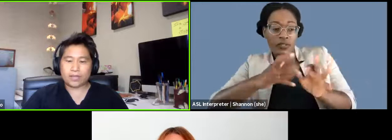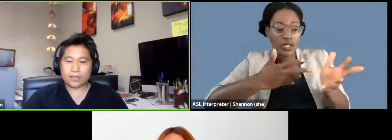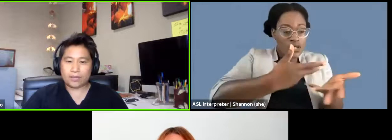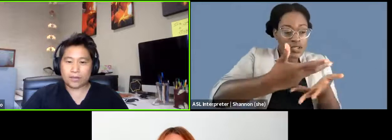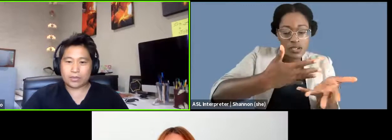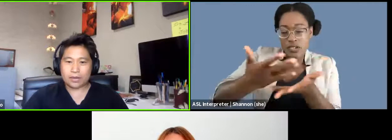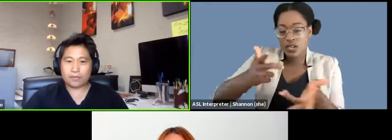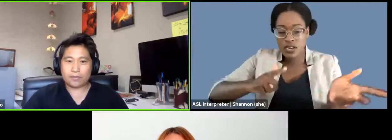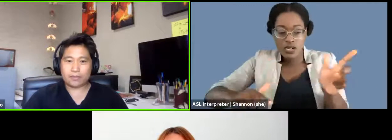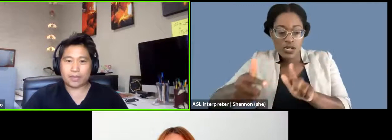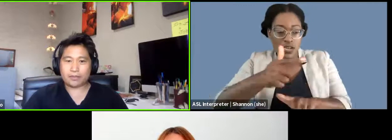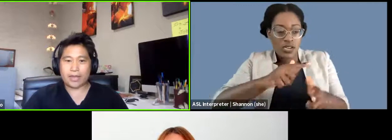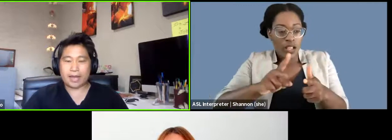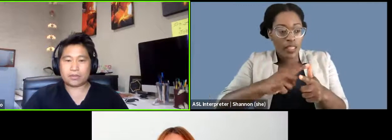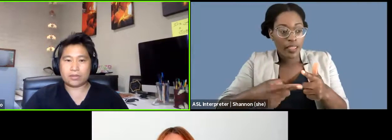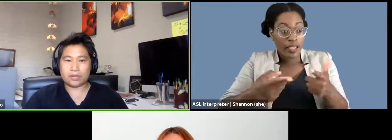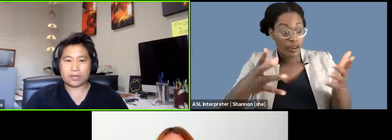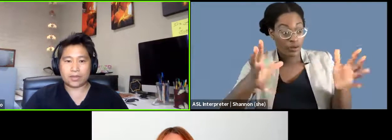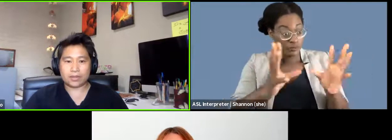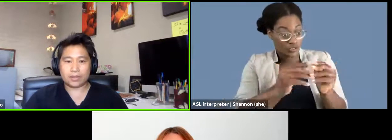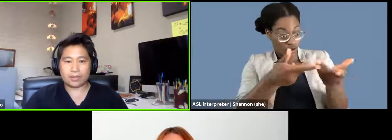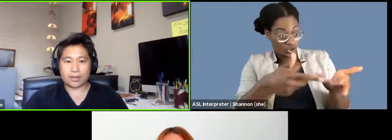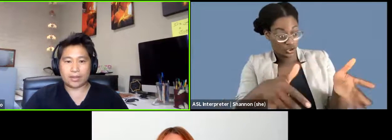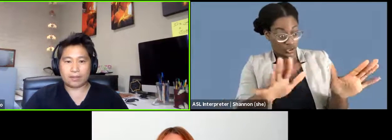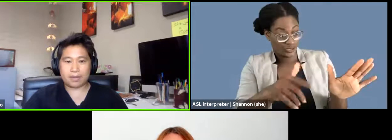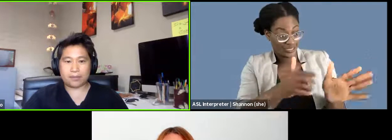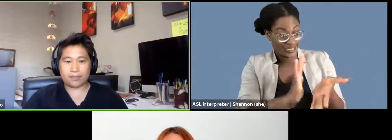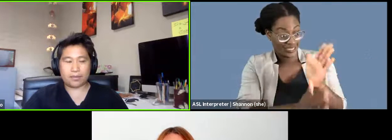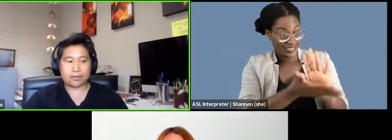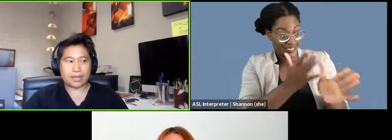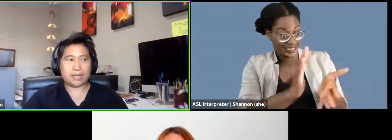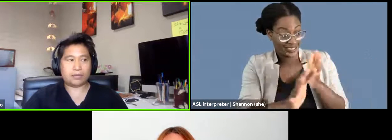Not sure if that was helpful but we absolutely did address it in a way that made me feel that